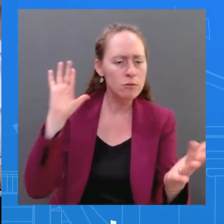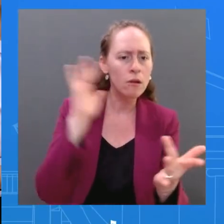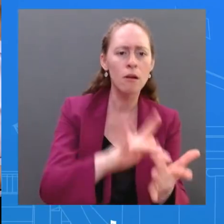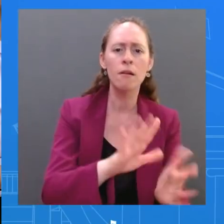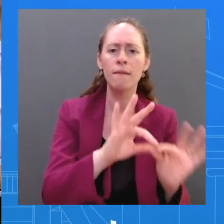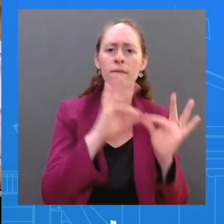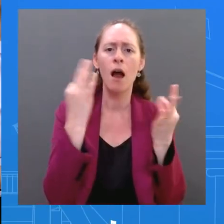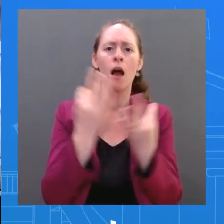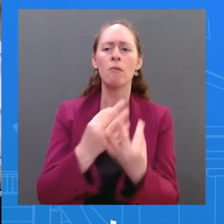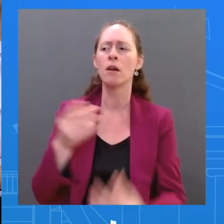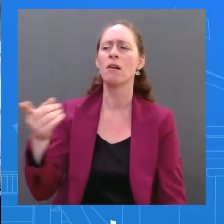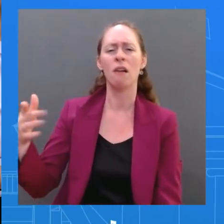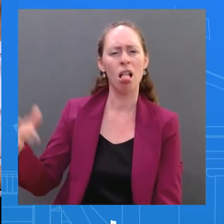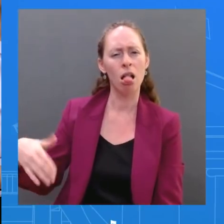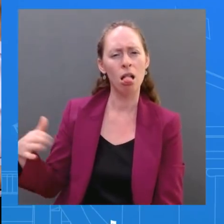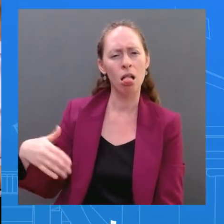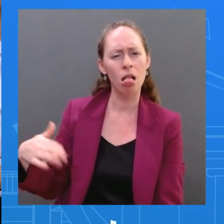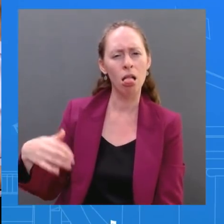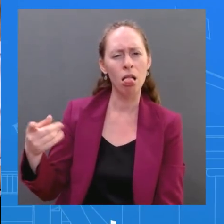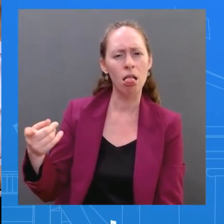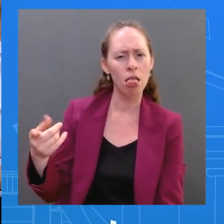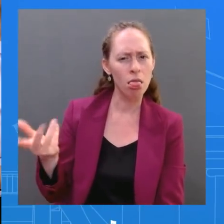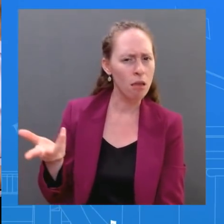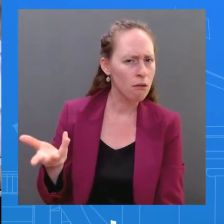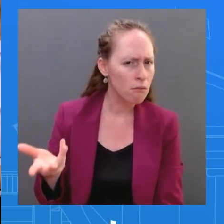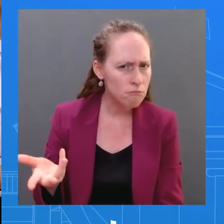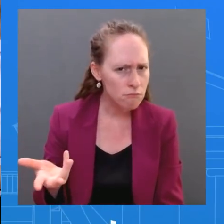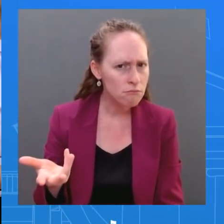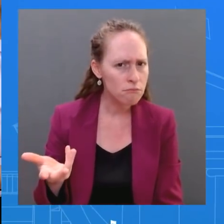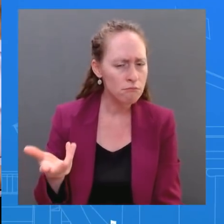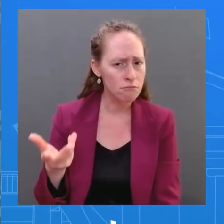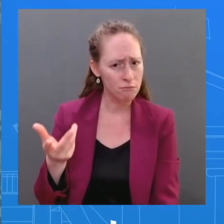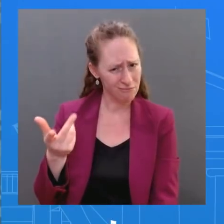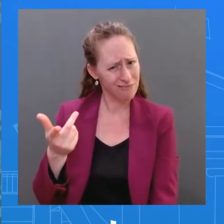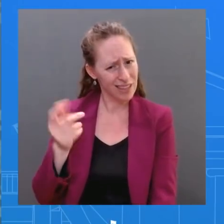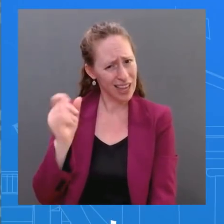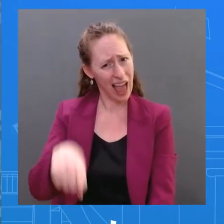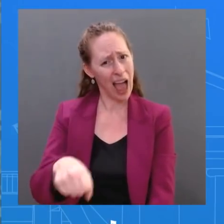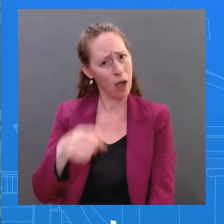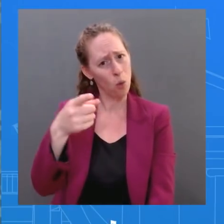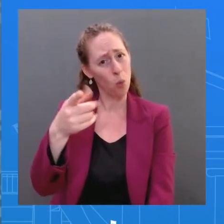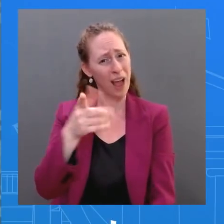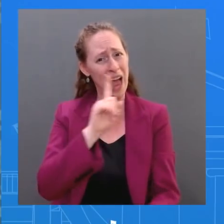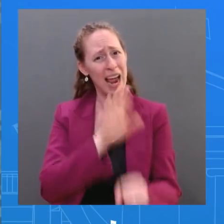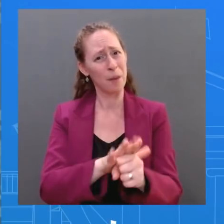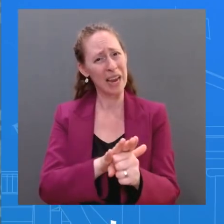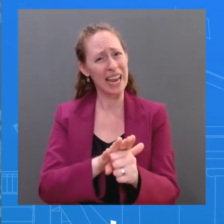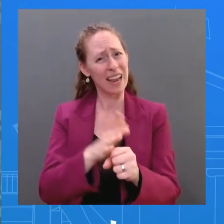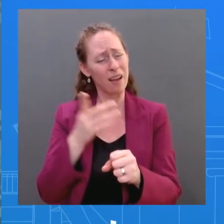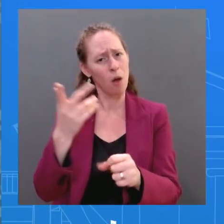that their pleas are being heard and taken seriously? Ms. Jean-Pierre: I mean -- so, look, I just laid out all of the things, all of the --